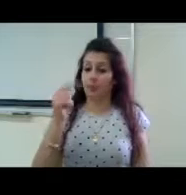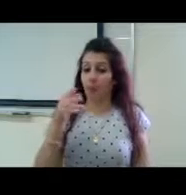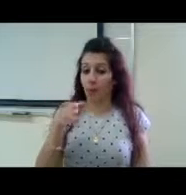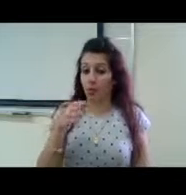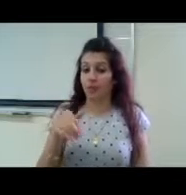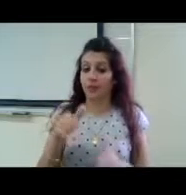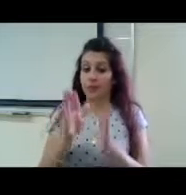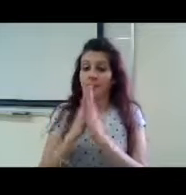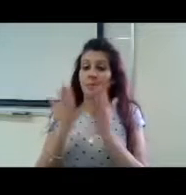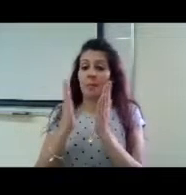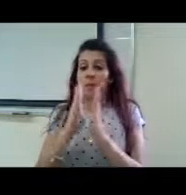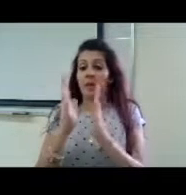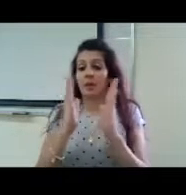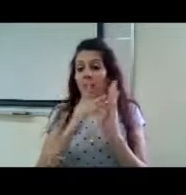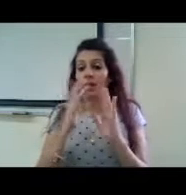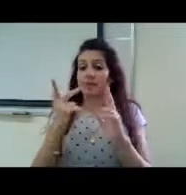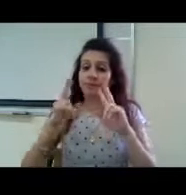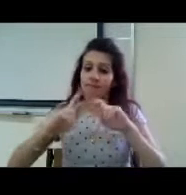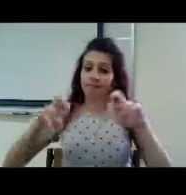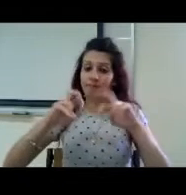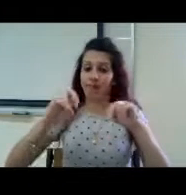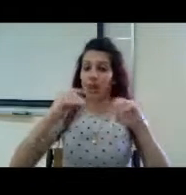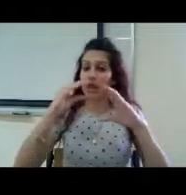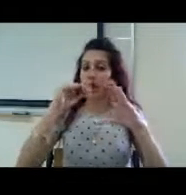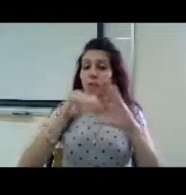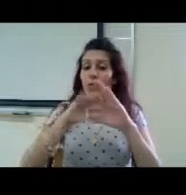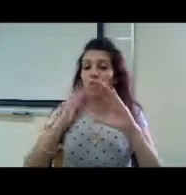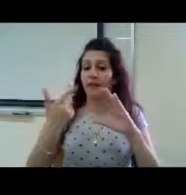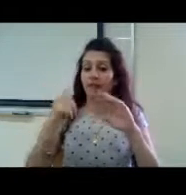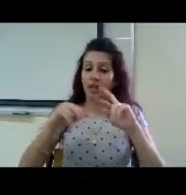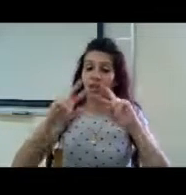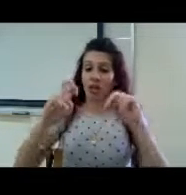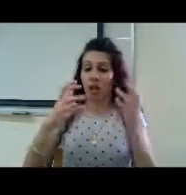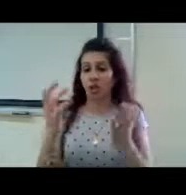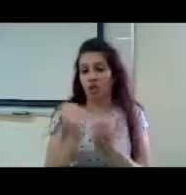is in one of the areas that I think is the most exciting we've supported